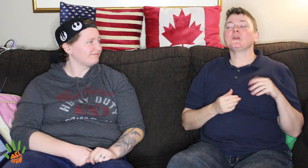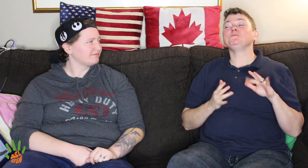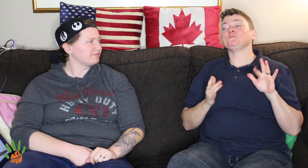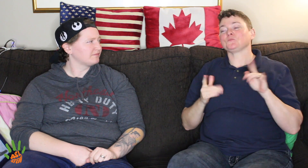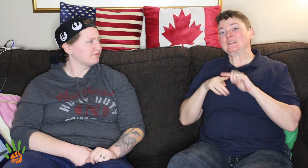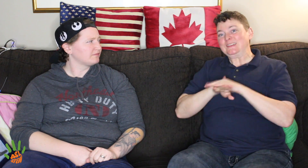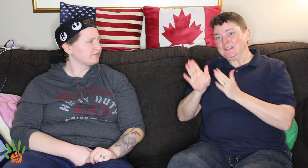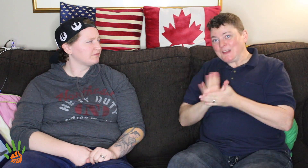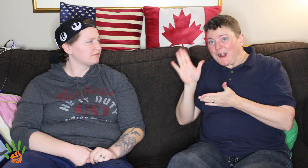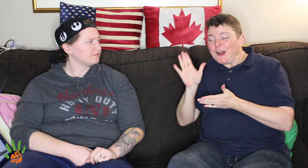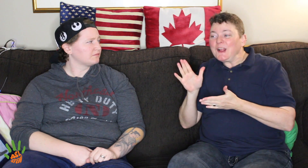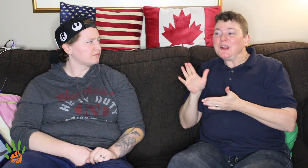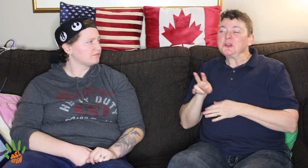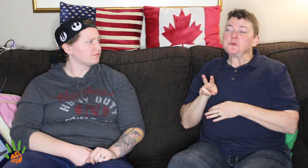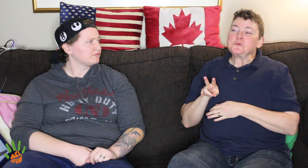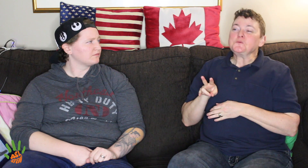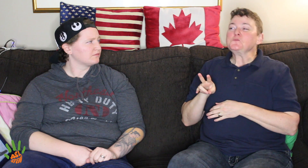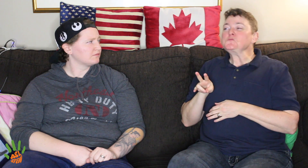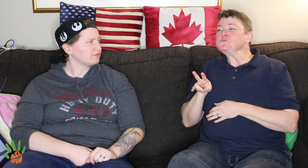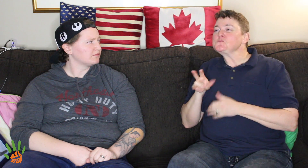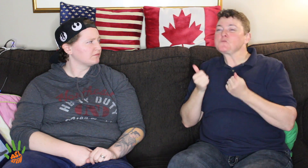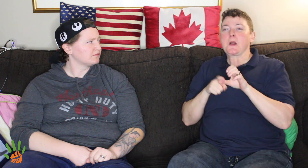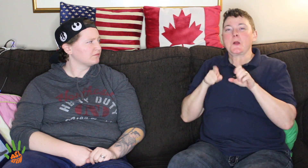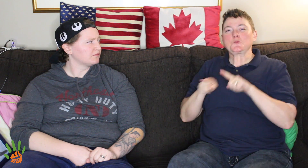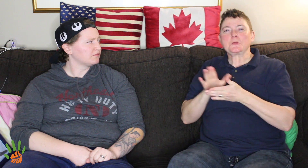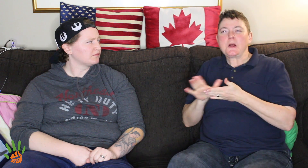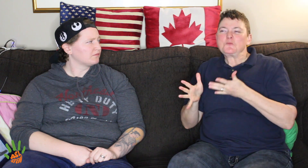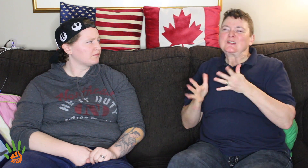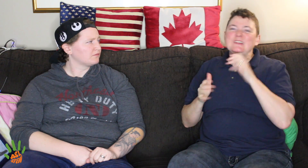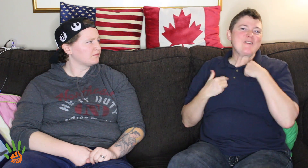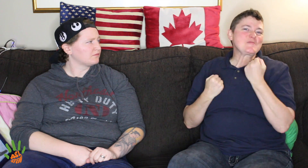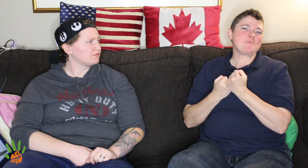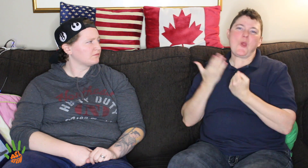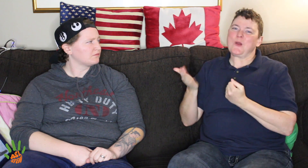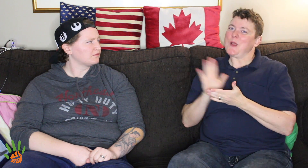Then I attended college and I was thinking about coming out but I didn't really have the support yet.